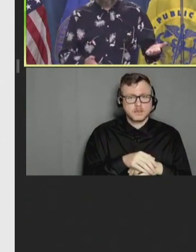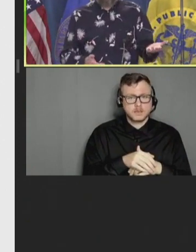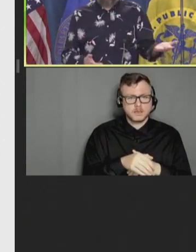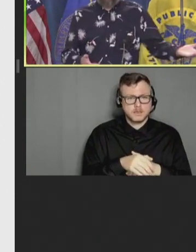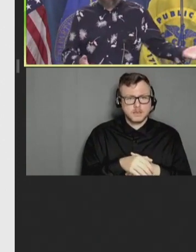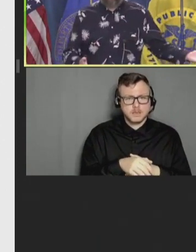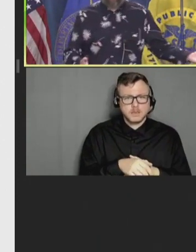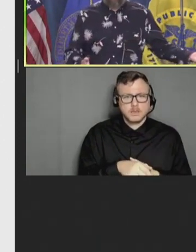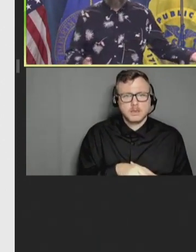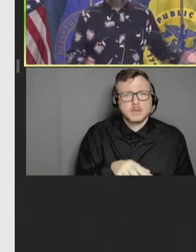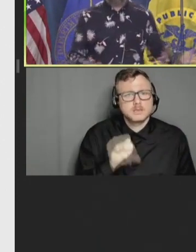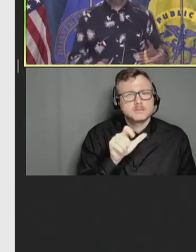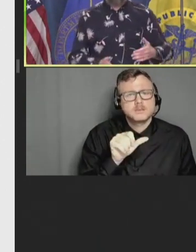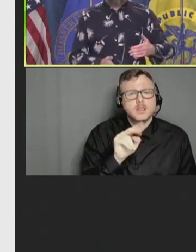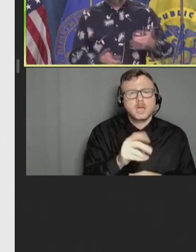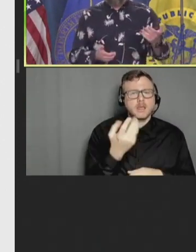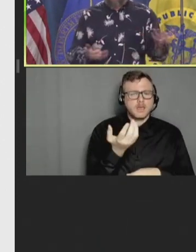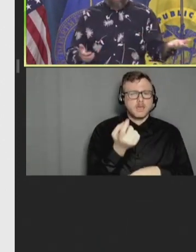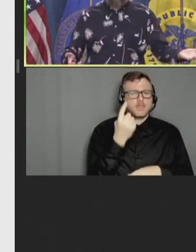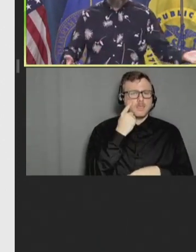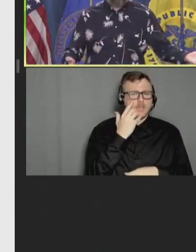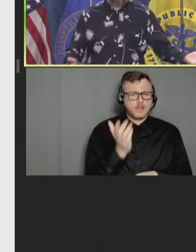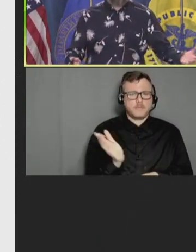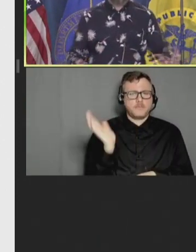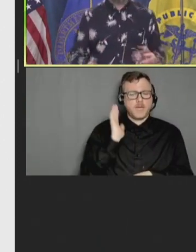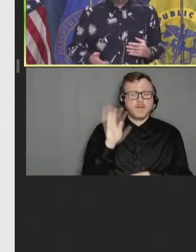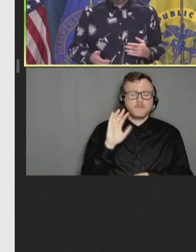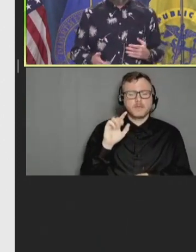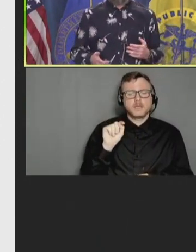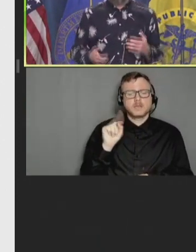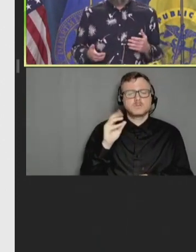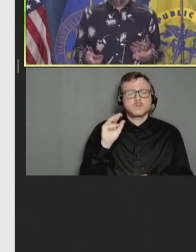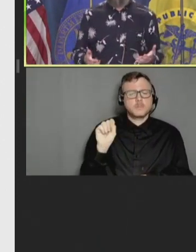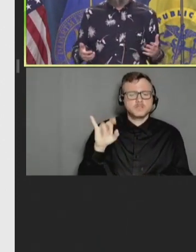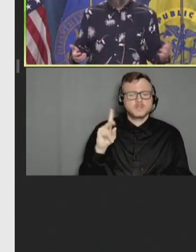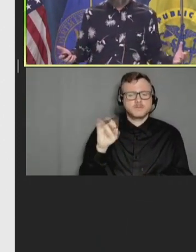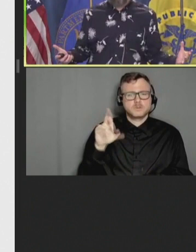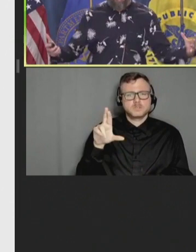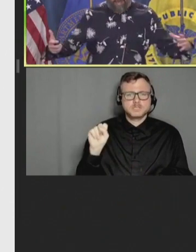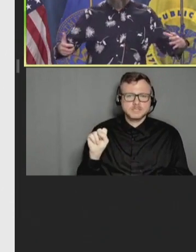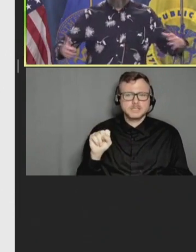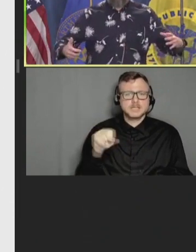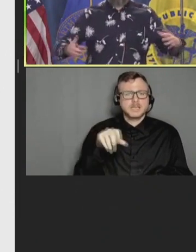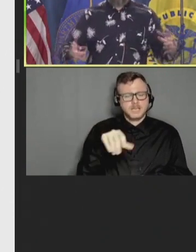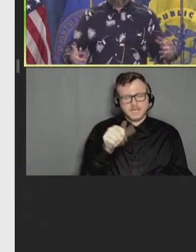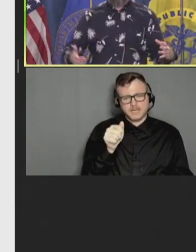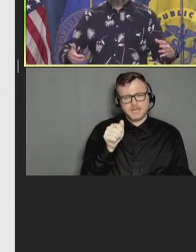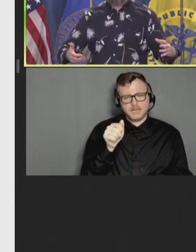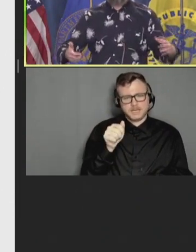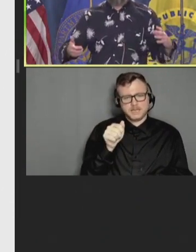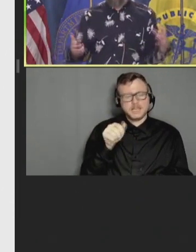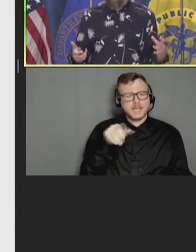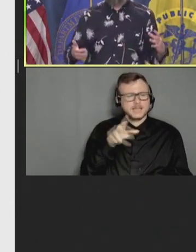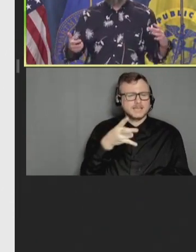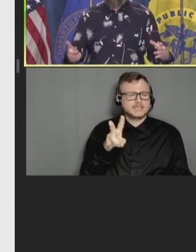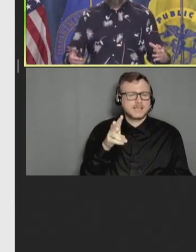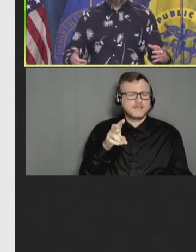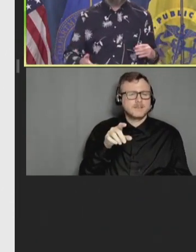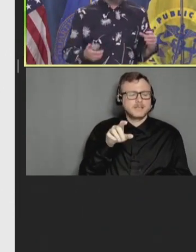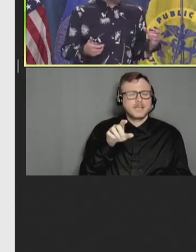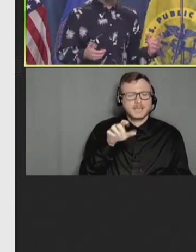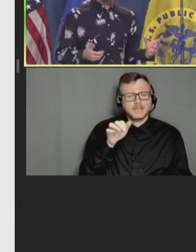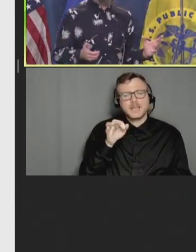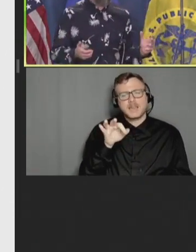the 1700s with Thomas Jefferson and really coming together and talking about hard issues. And so,